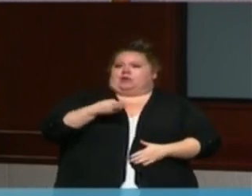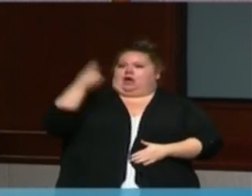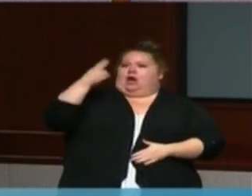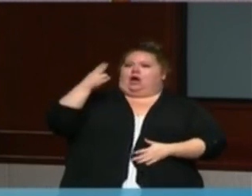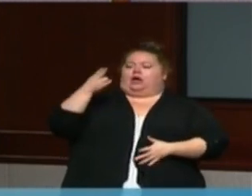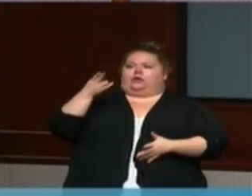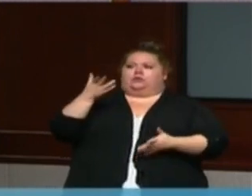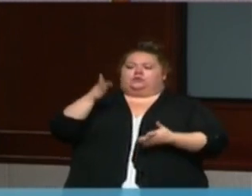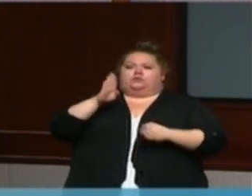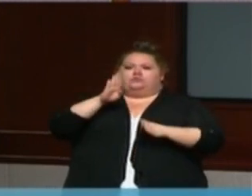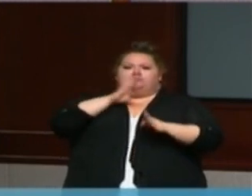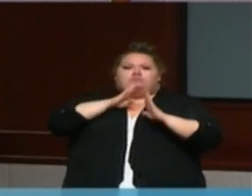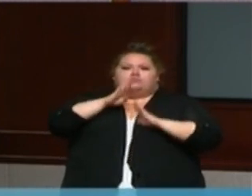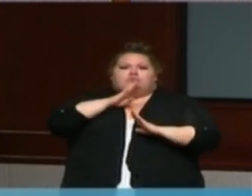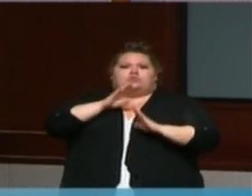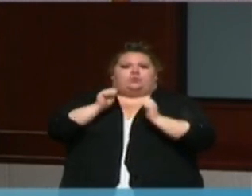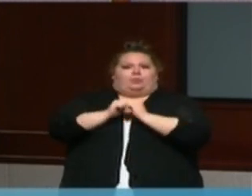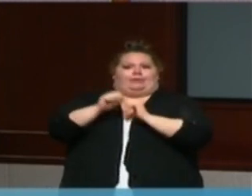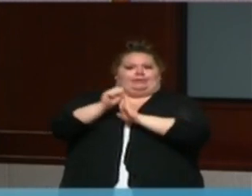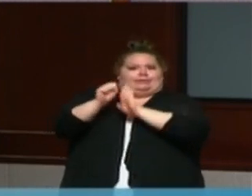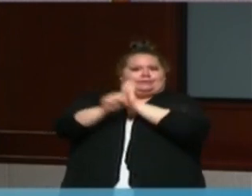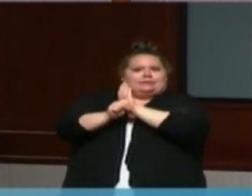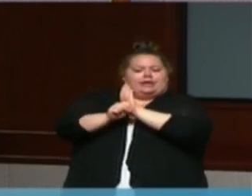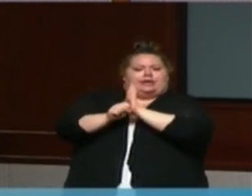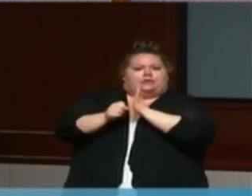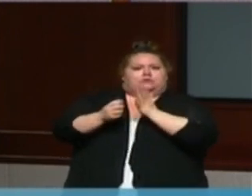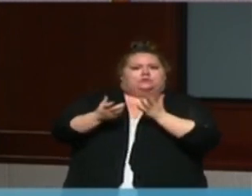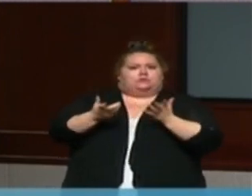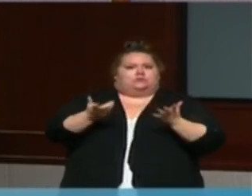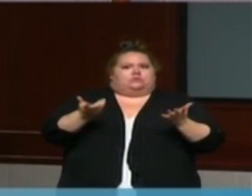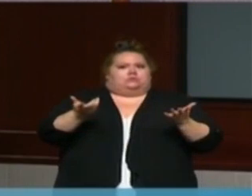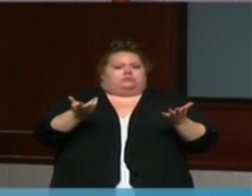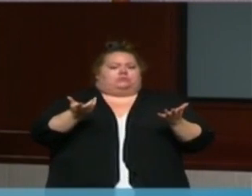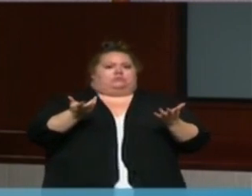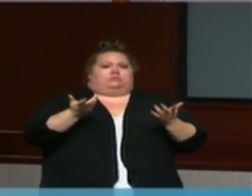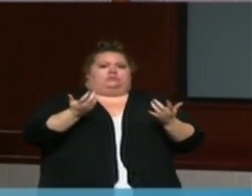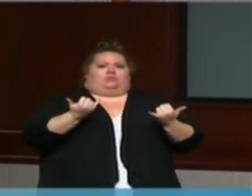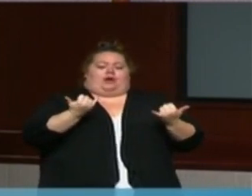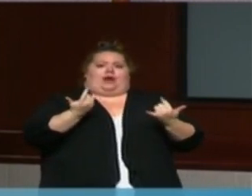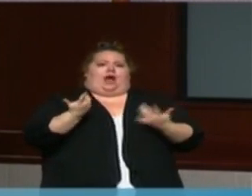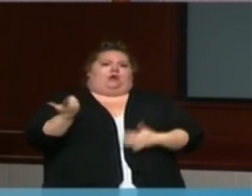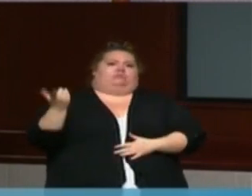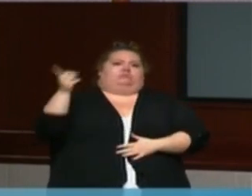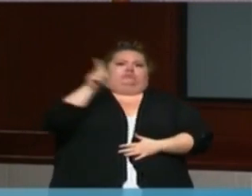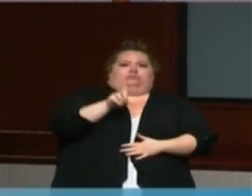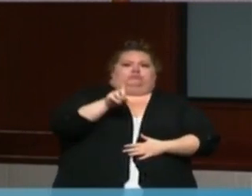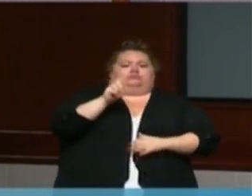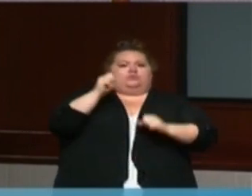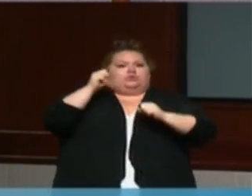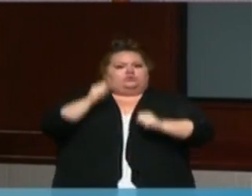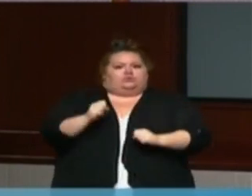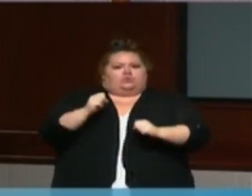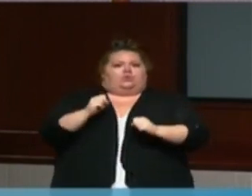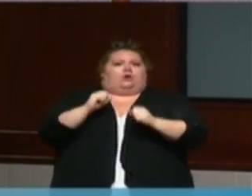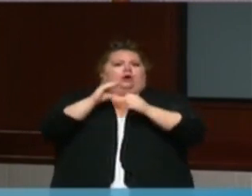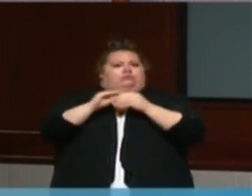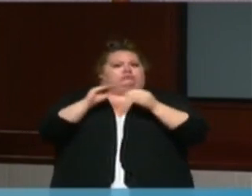LEVEL OF FRUSTRATION? IT SEEMS LIKE IT'S VERY HIGH WITH THIS DATA THIS TIME.